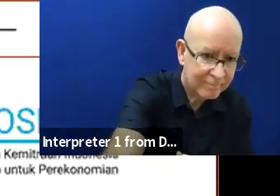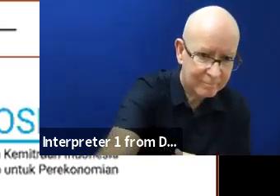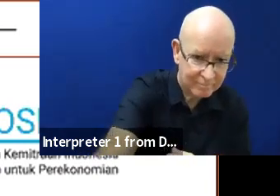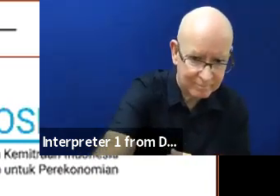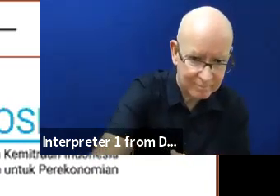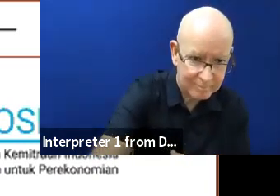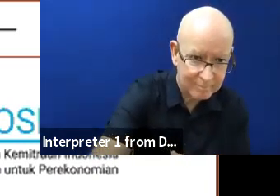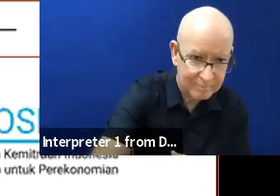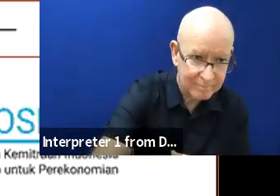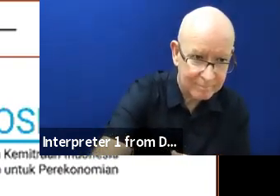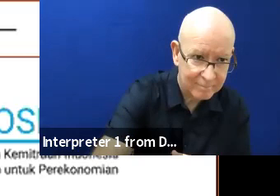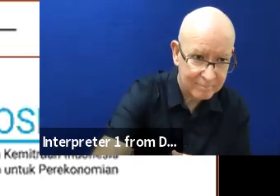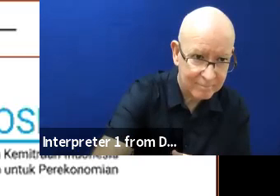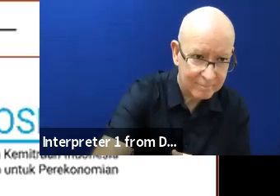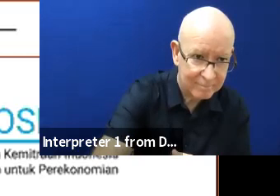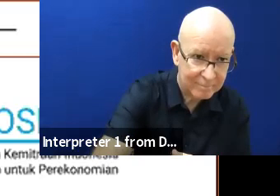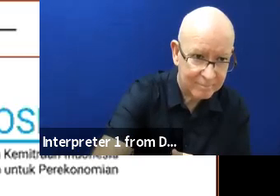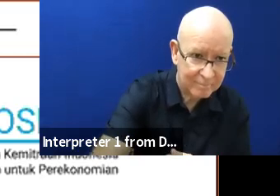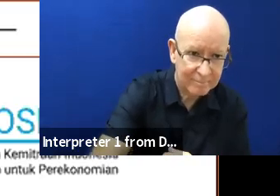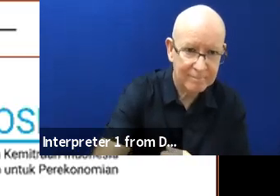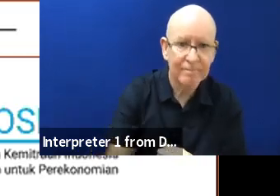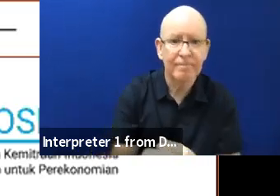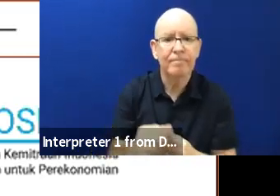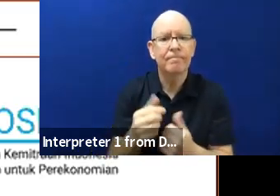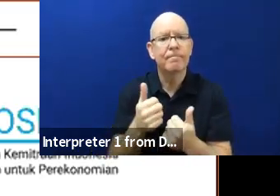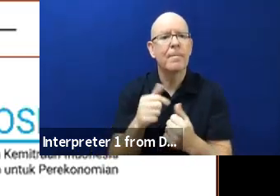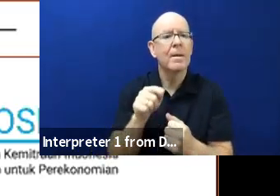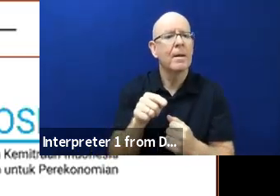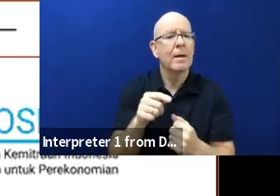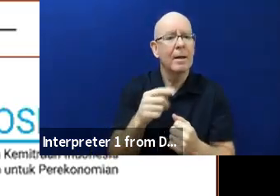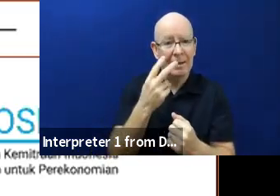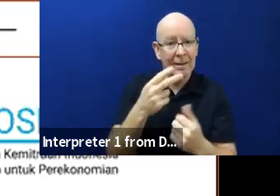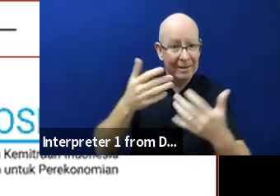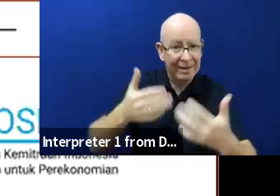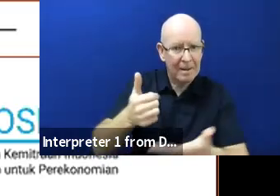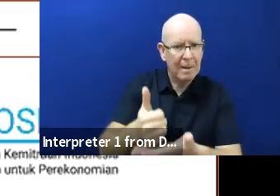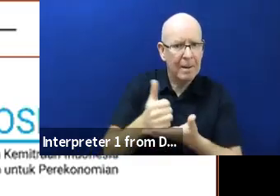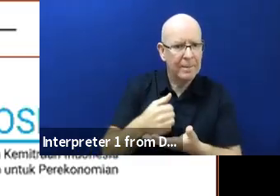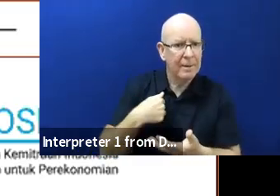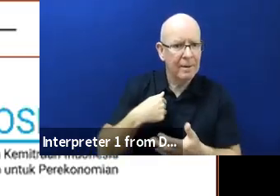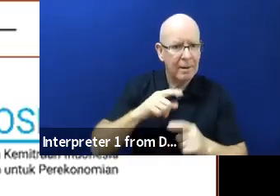and 2.1 % have severe disability. Most people with lower threshold of disability